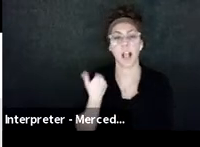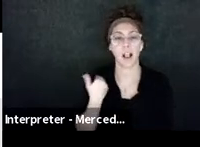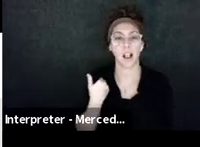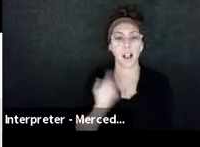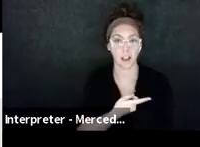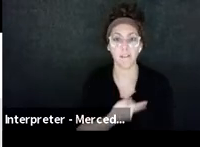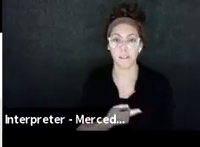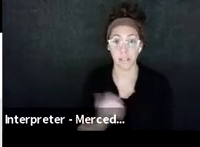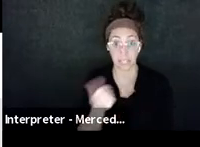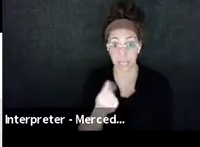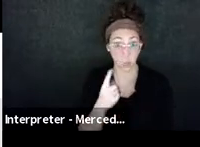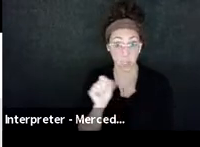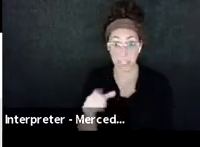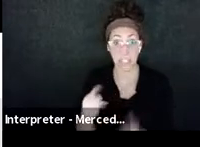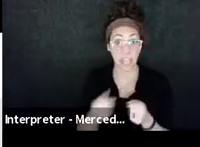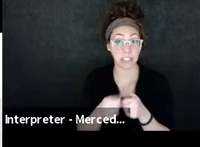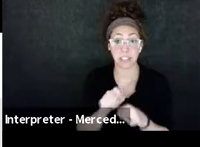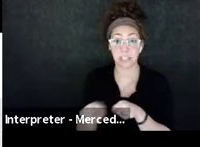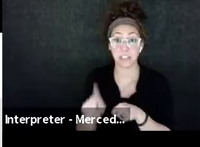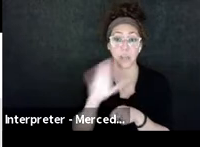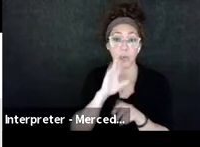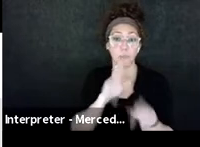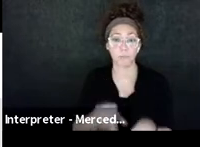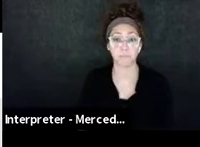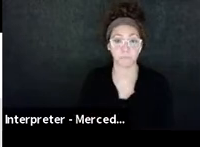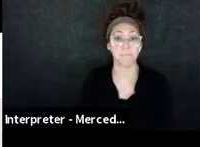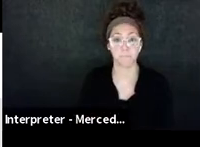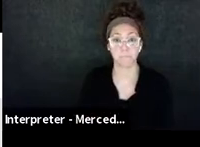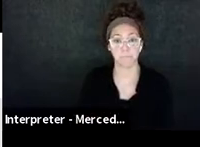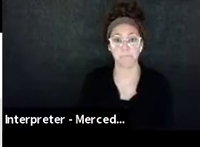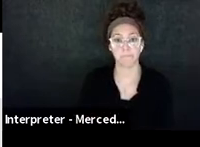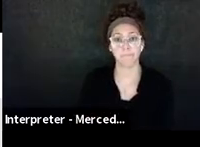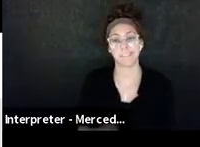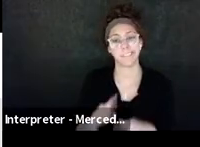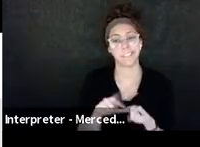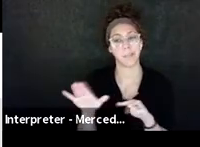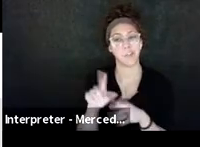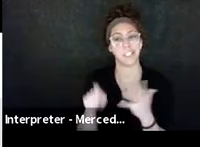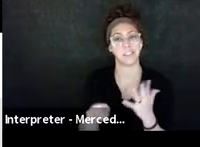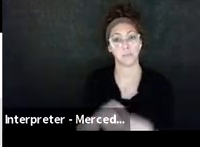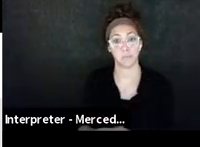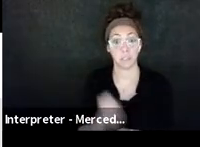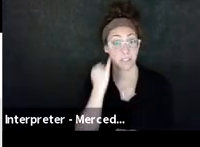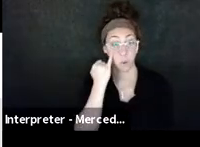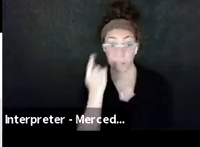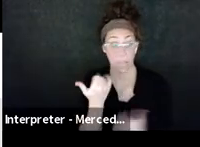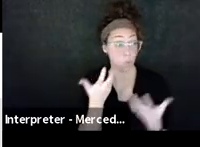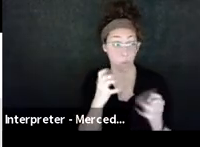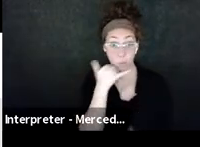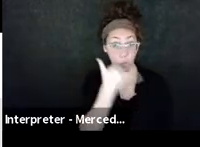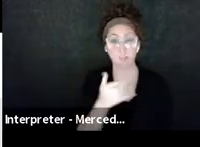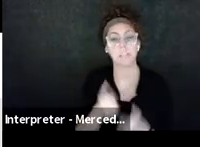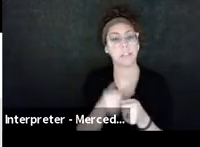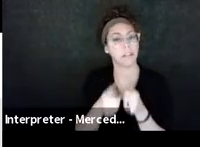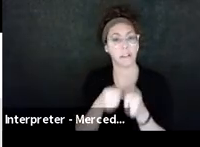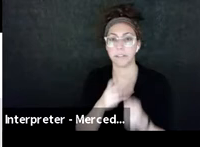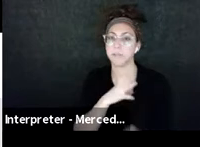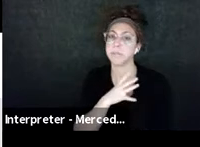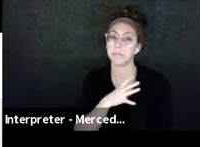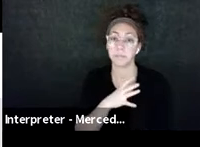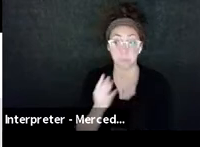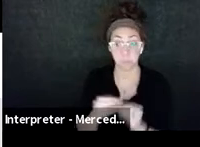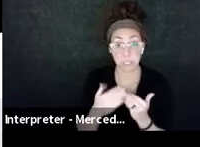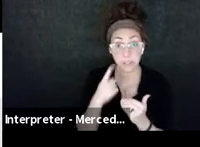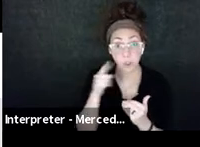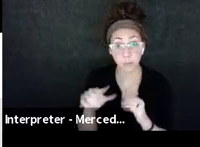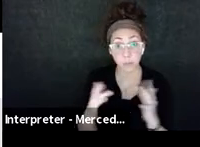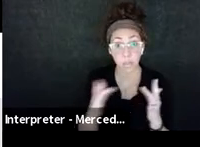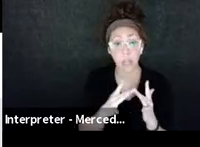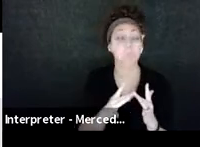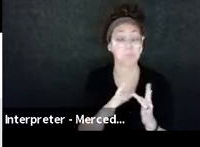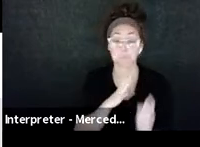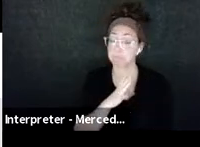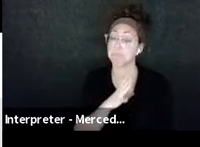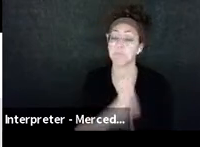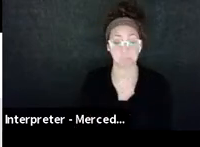maria.rodriguez: Anyone can actually just text and they'll respond back based on their needs. So if someone even did not want to call them, they grow always text it and that makes it makes it easier for them to contact anyone to get to be seeking assistance.